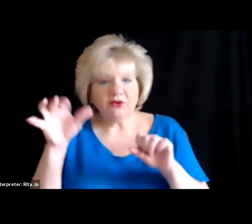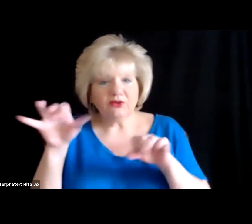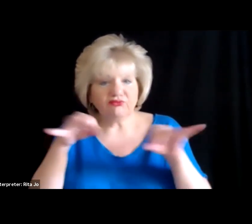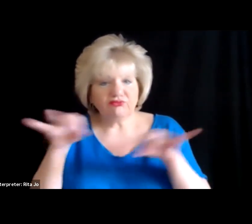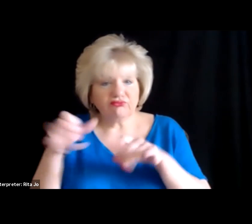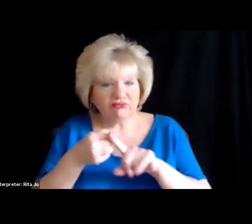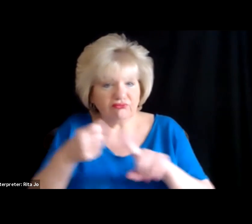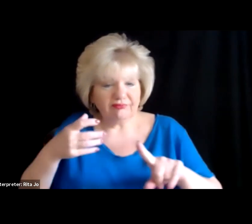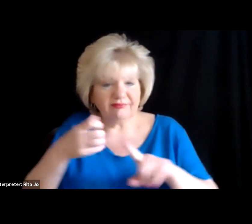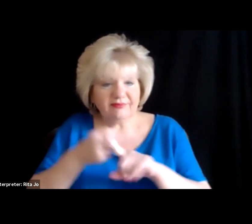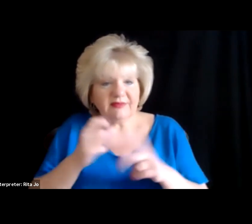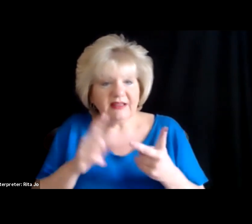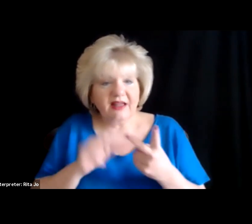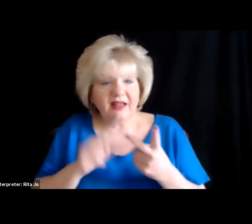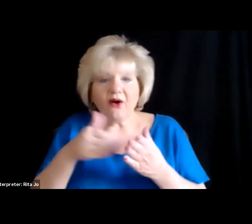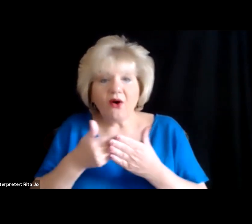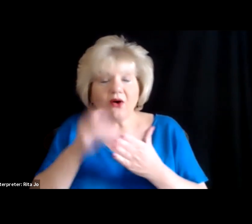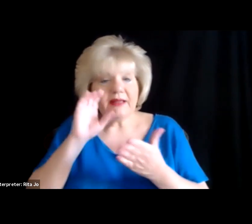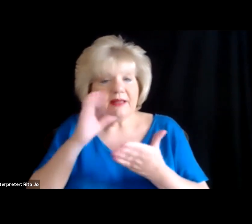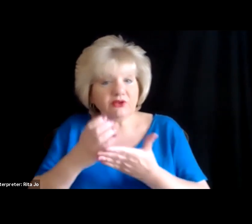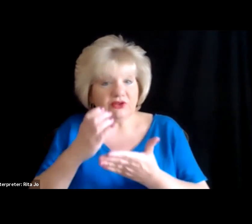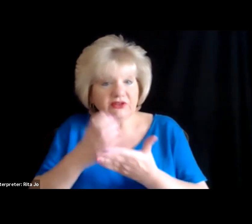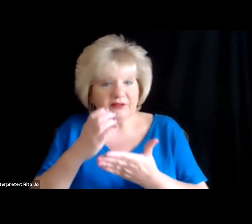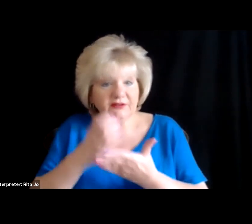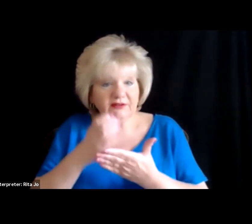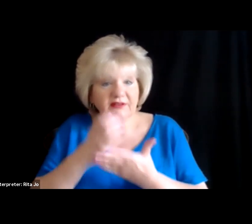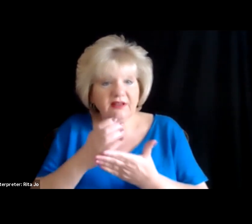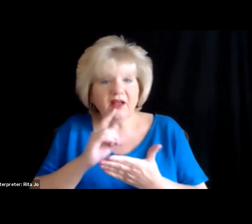And all images in the presentation are all text. If